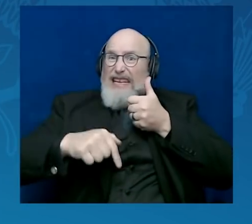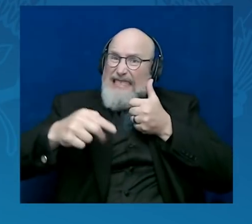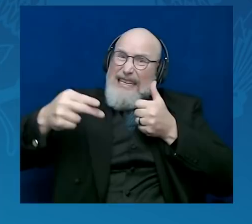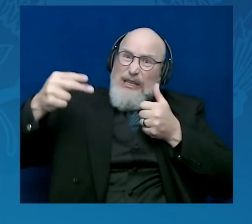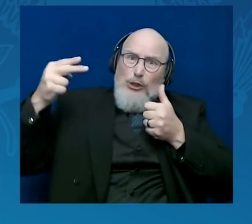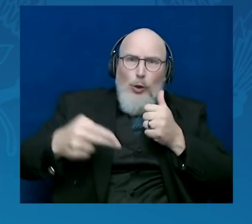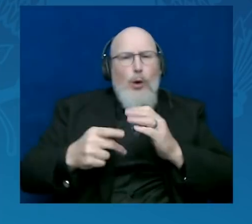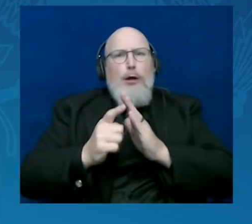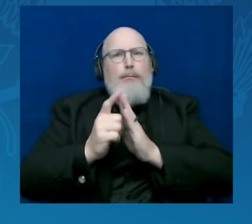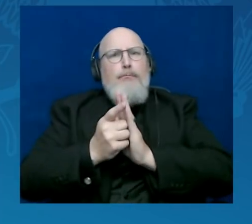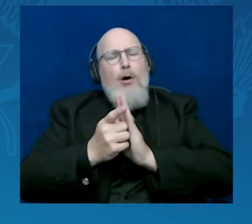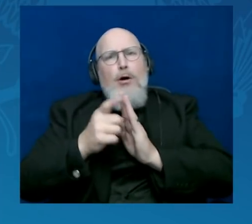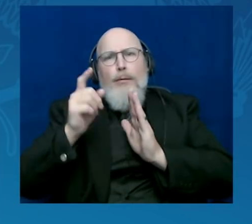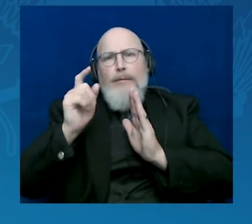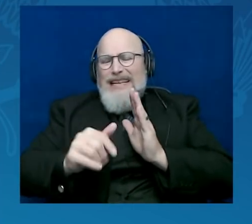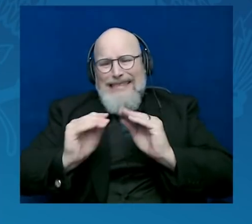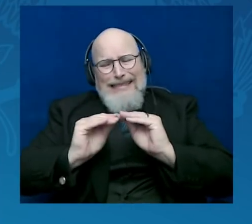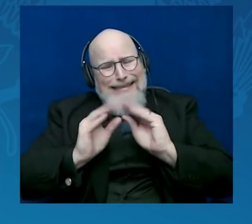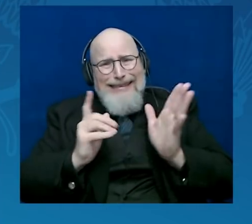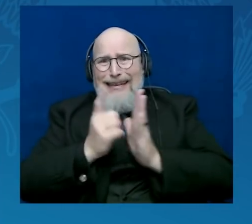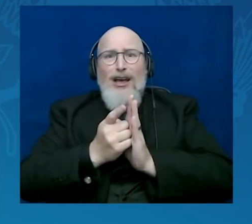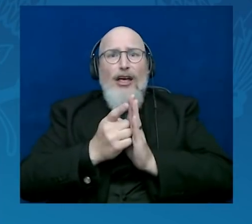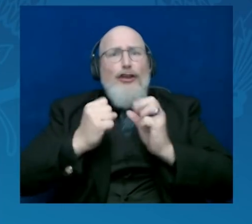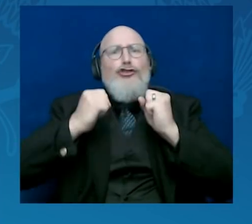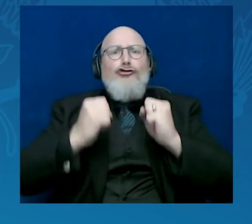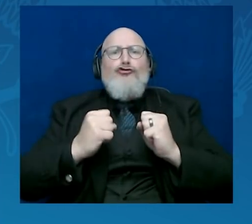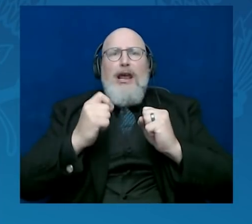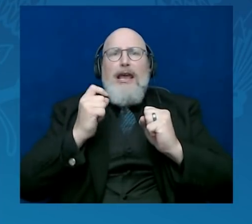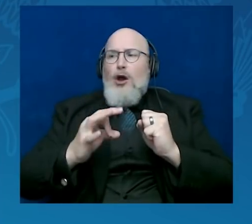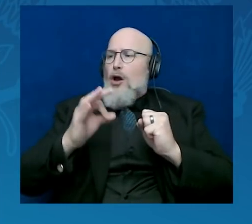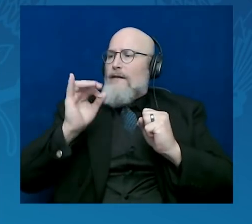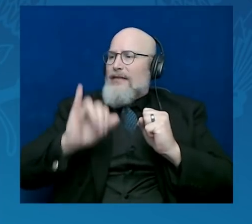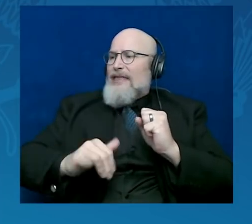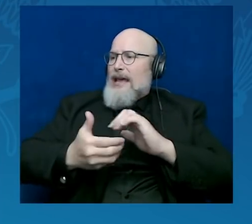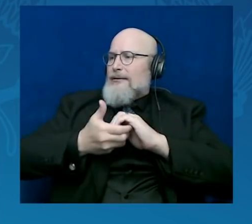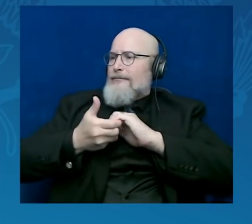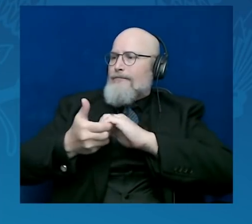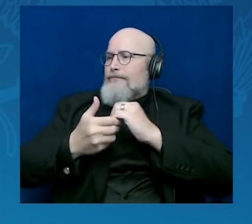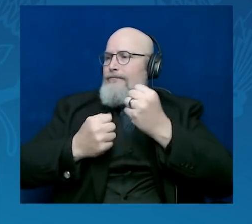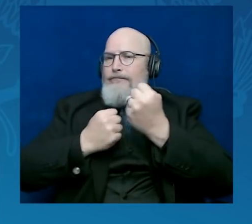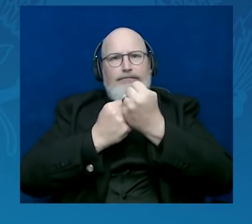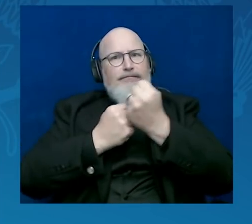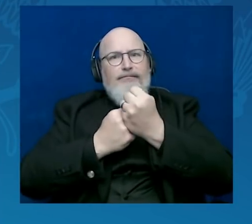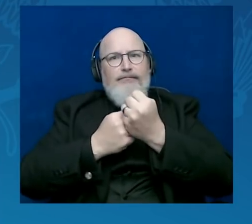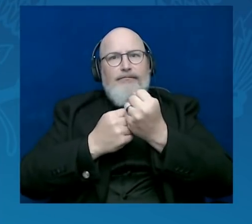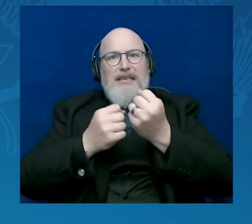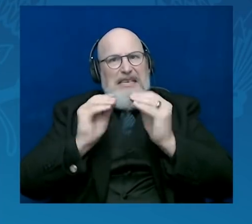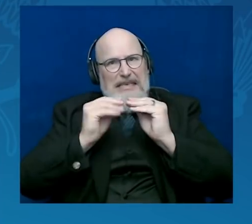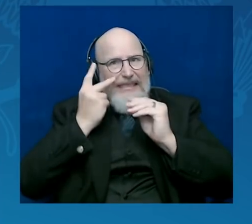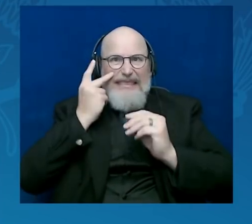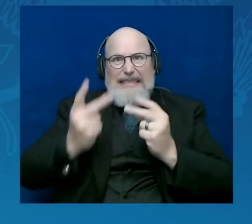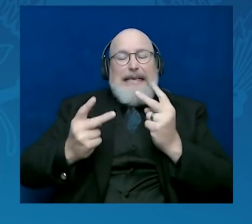the strength of the institution and the Alliance reveals itself, even if there's been a question about that before.